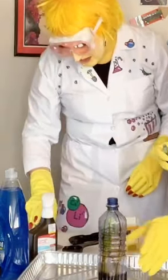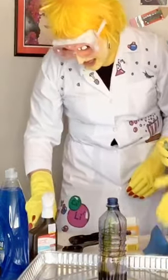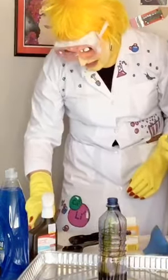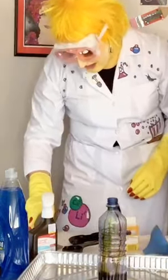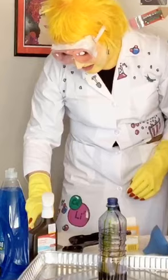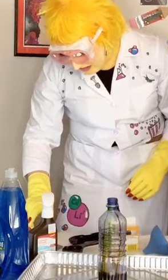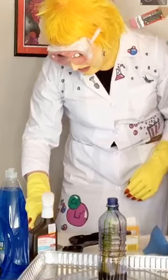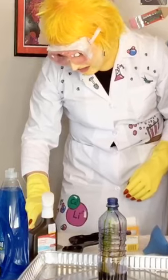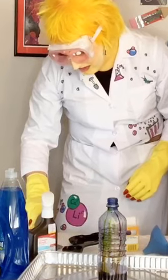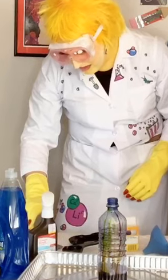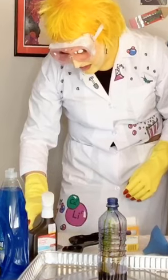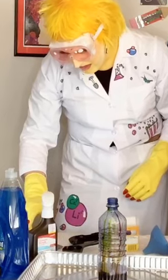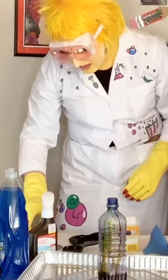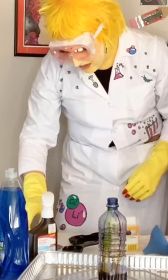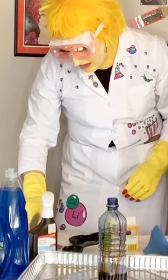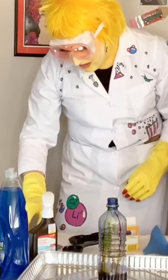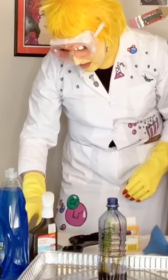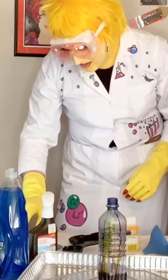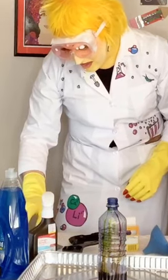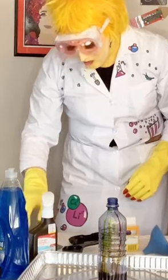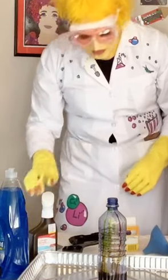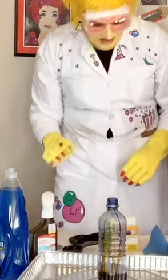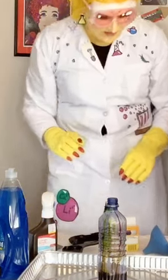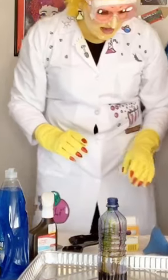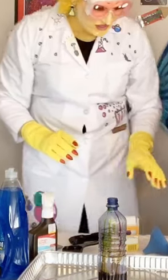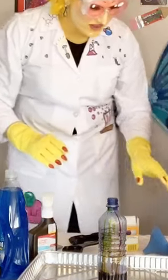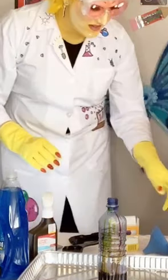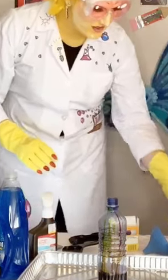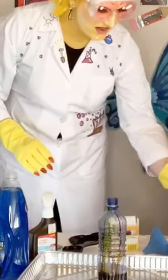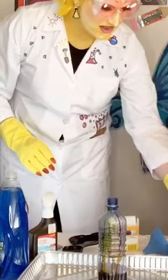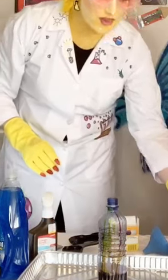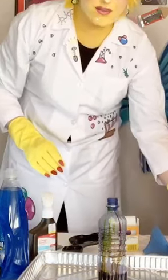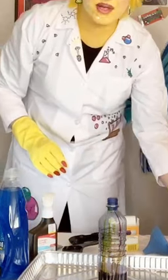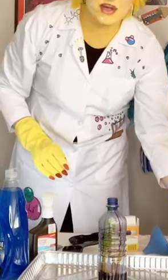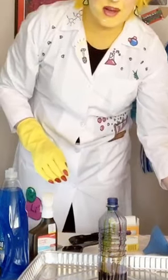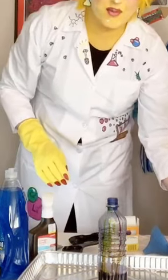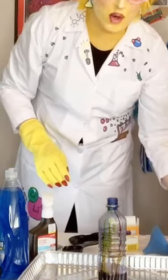Then, when you have a measuring cup. So this is where the measuring cup of warm